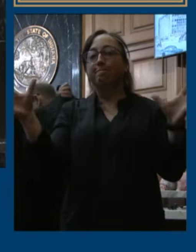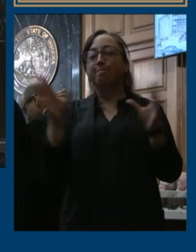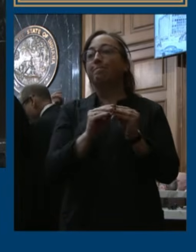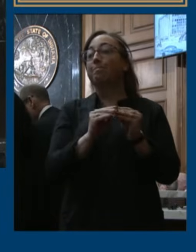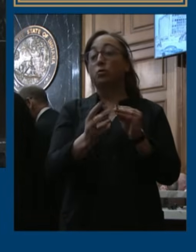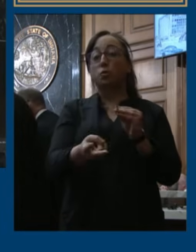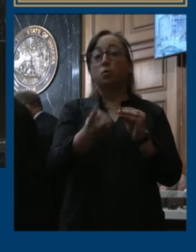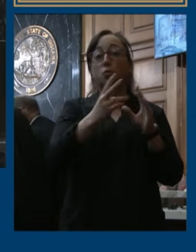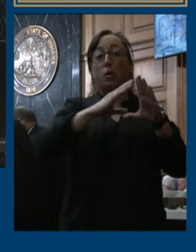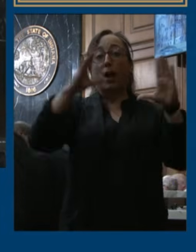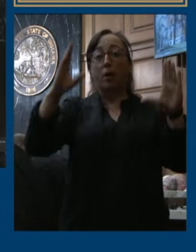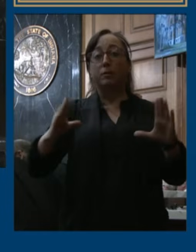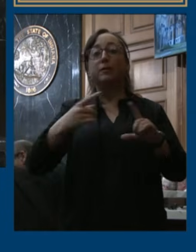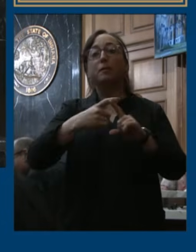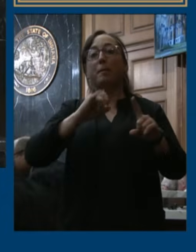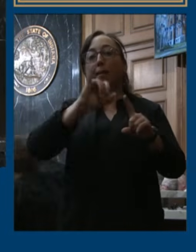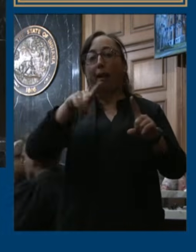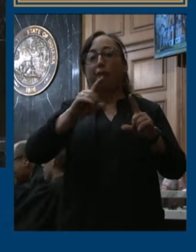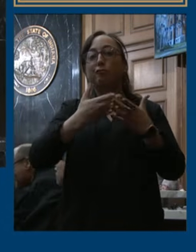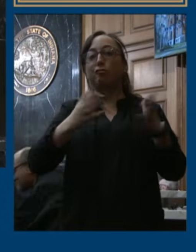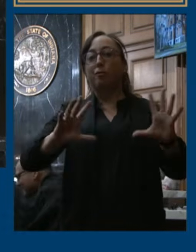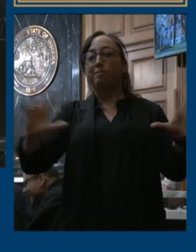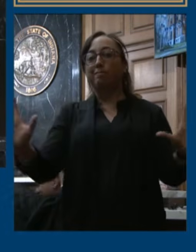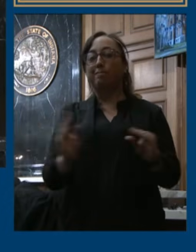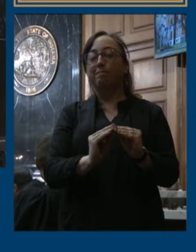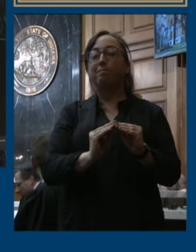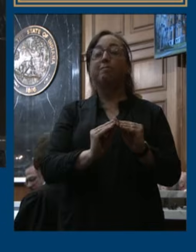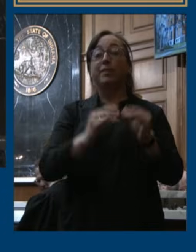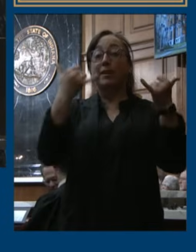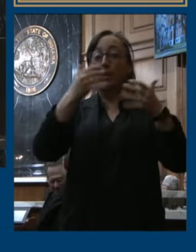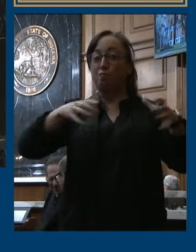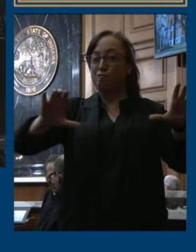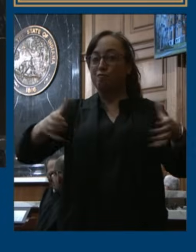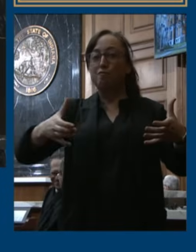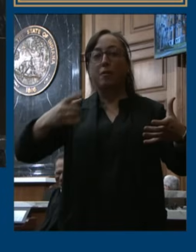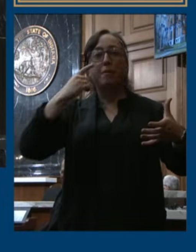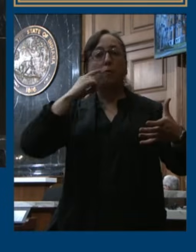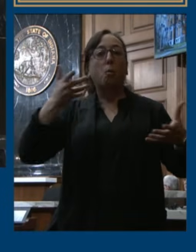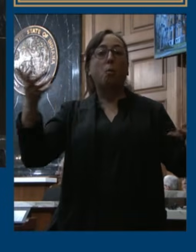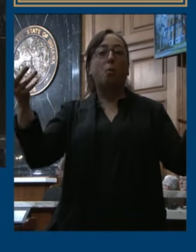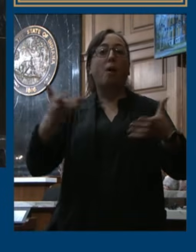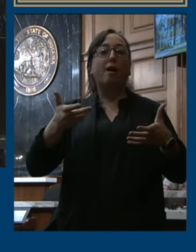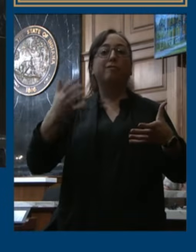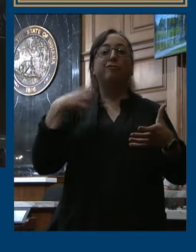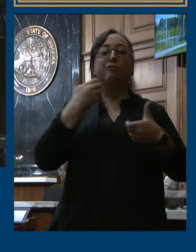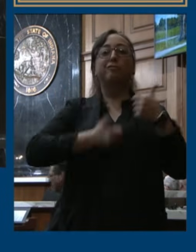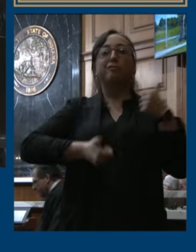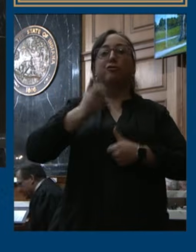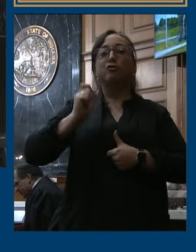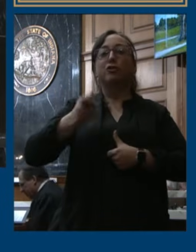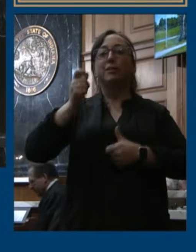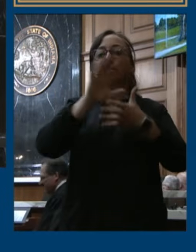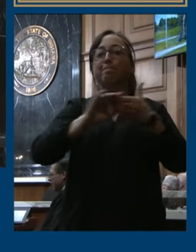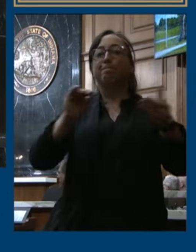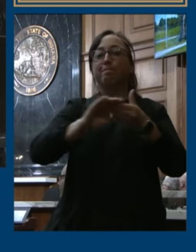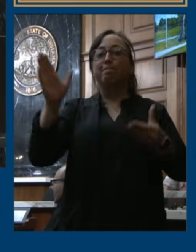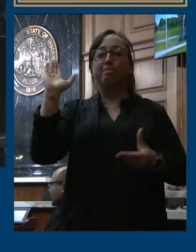HOUSES OF THE INDIANA GENERAL ASSEMBLY IS NOW CONVENED FOR THE PURPOSE OF HEARING A MESSAGE FROM THE CHIEF JUSTICE OF INDIANA.